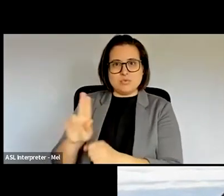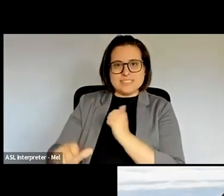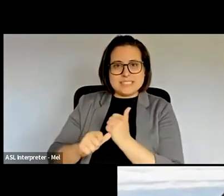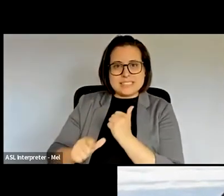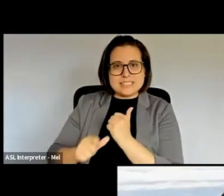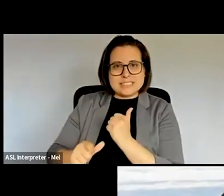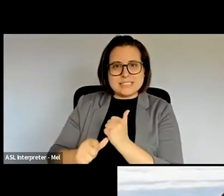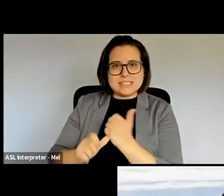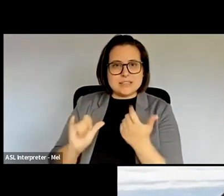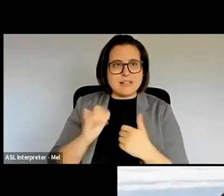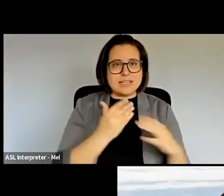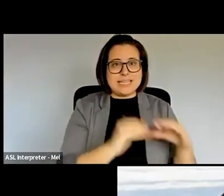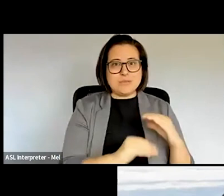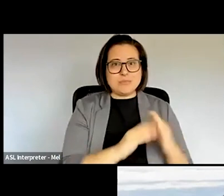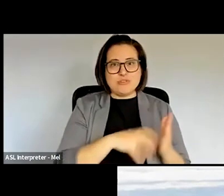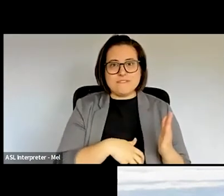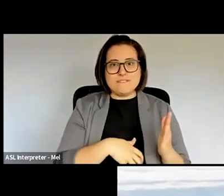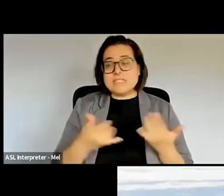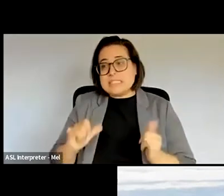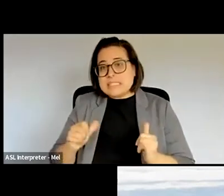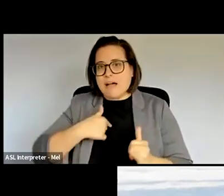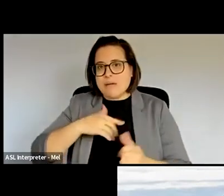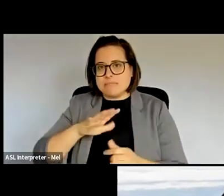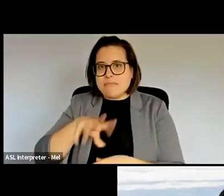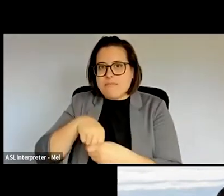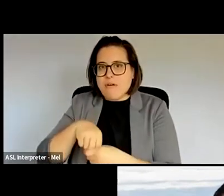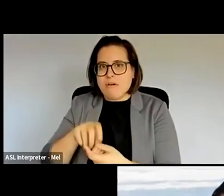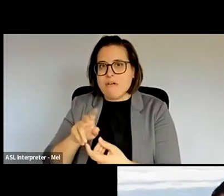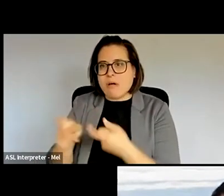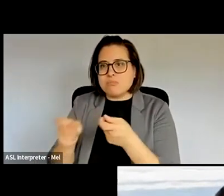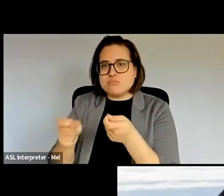my emails which I would then still be in the loop to edit, that first draft would be in my style